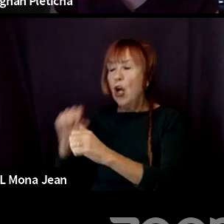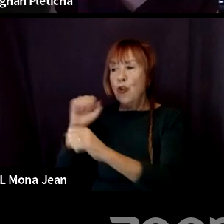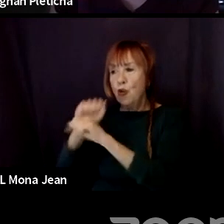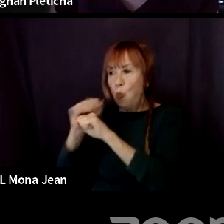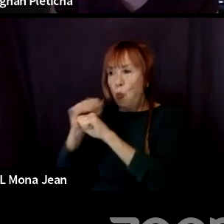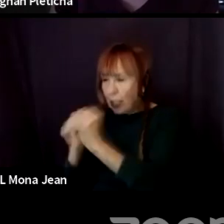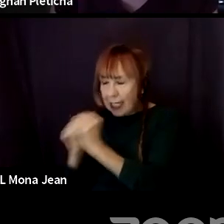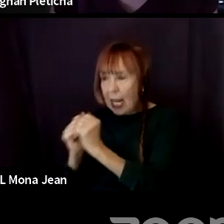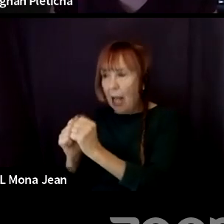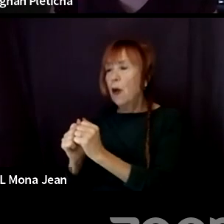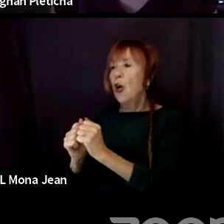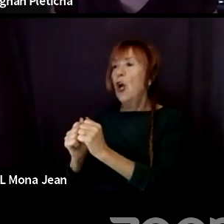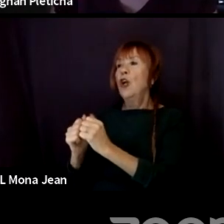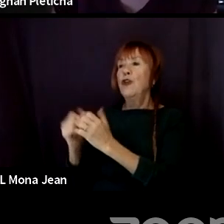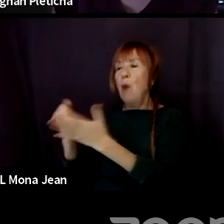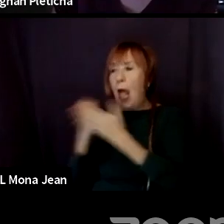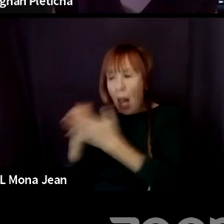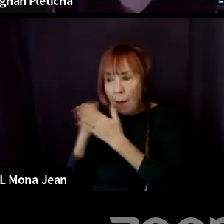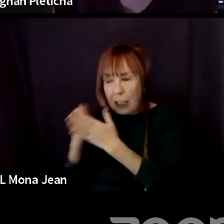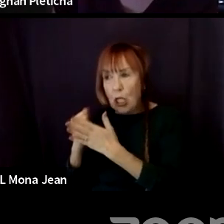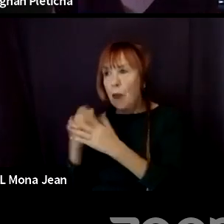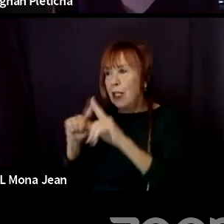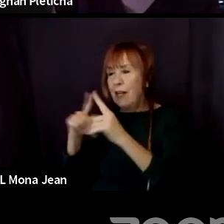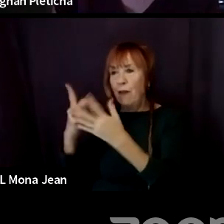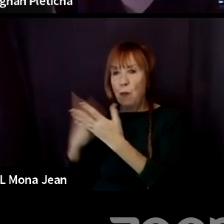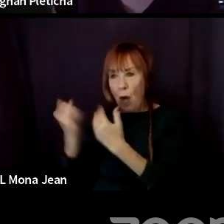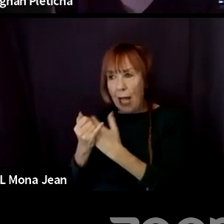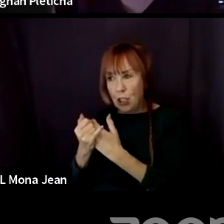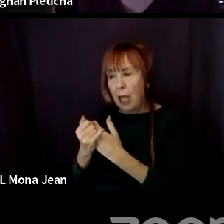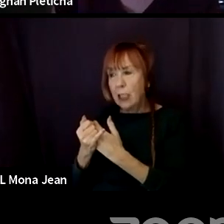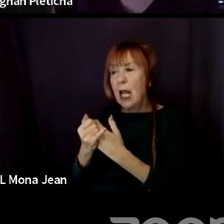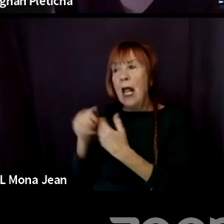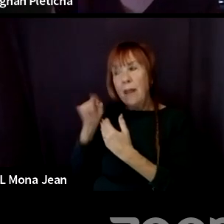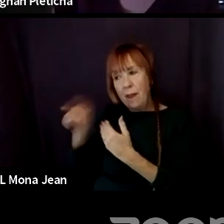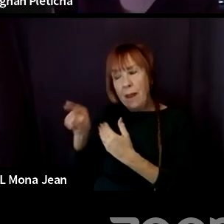on different projects and so his feedback is always super valuable to me